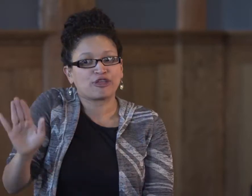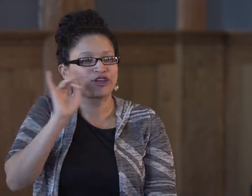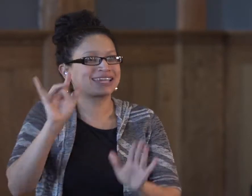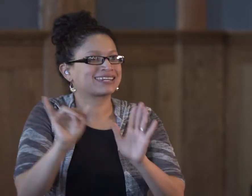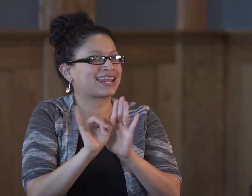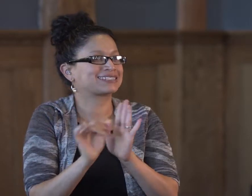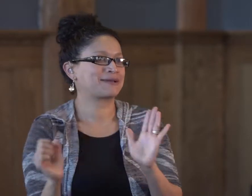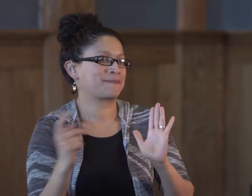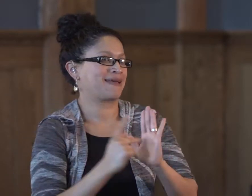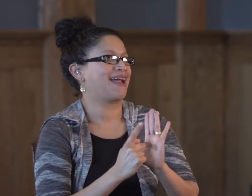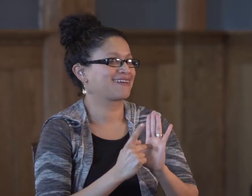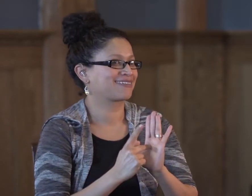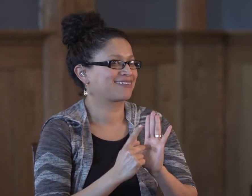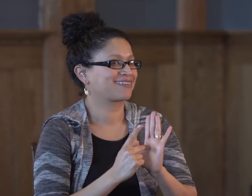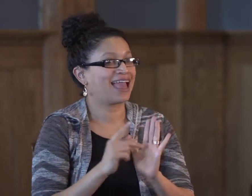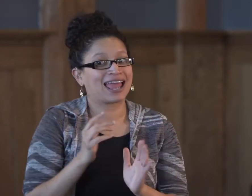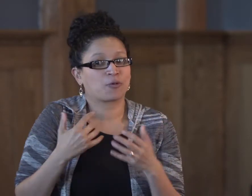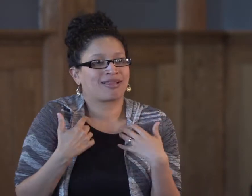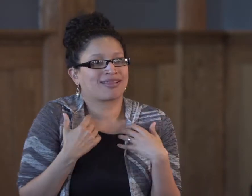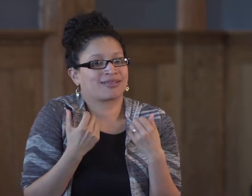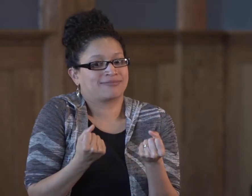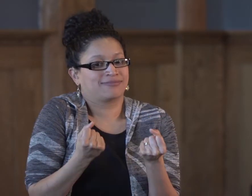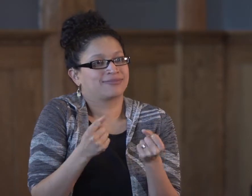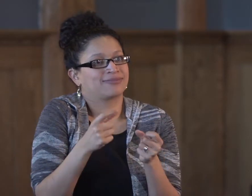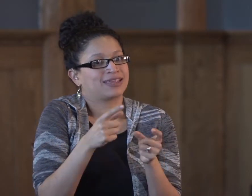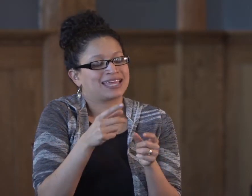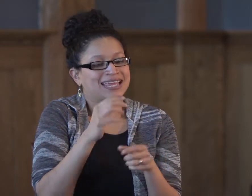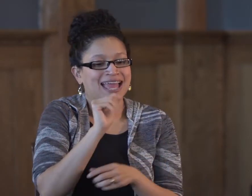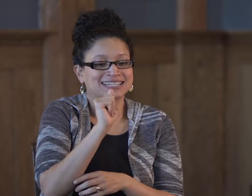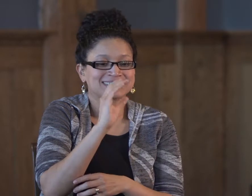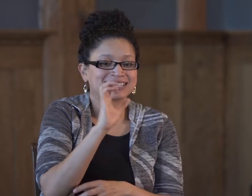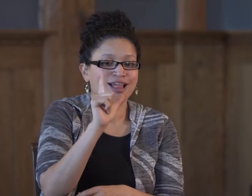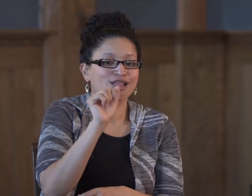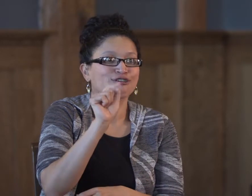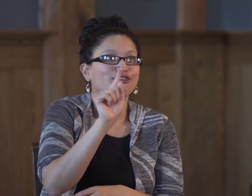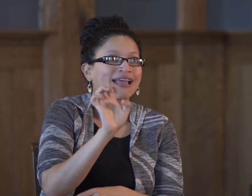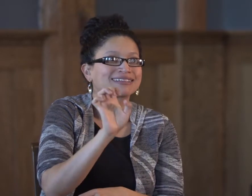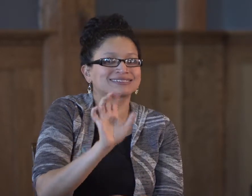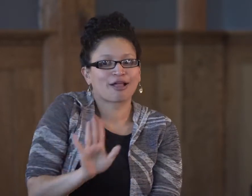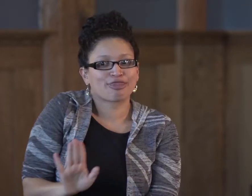experience and to minimize Deaf -- the impact of sexual violence in our community and to